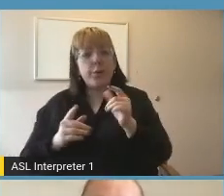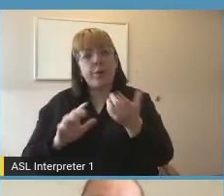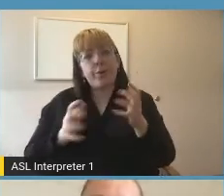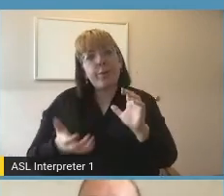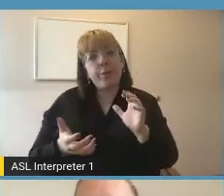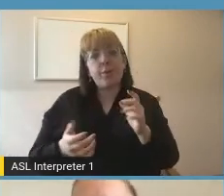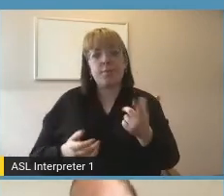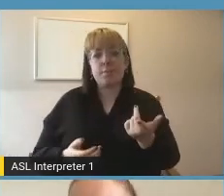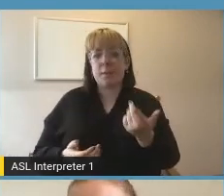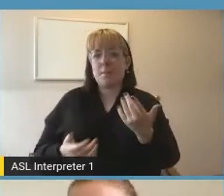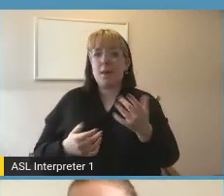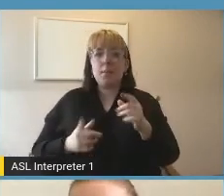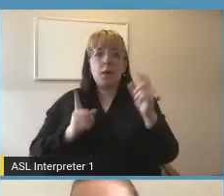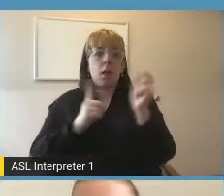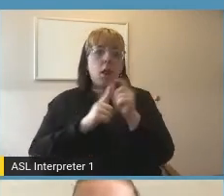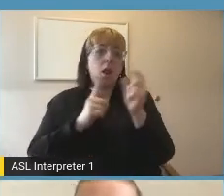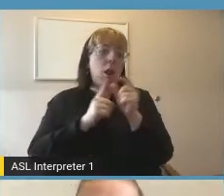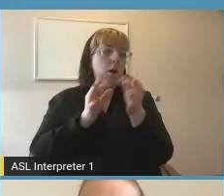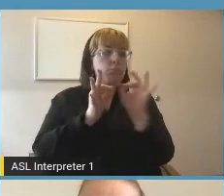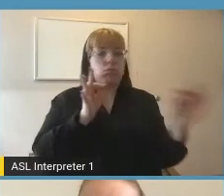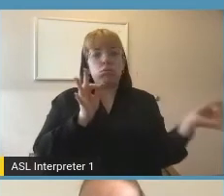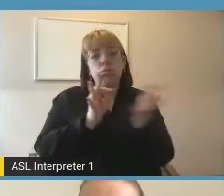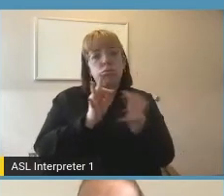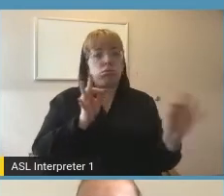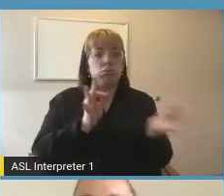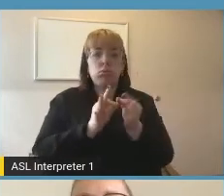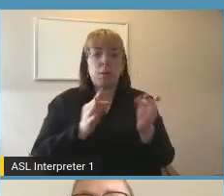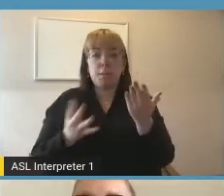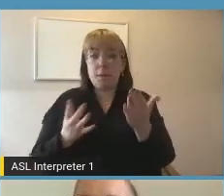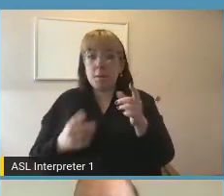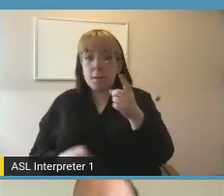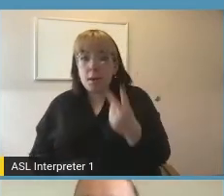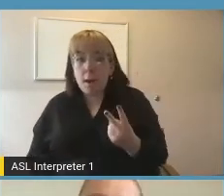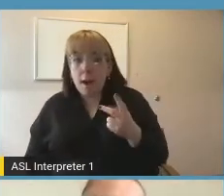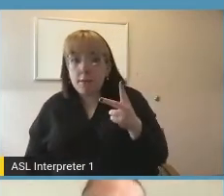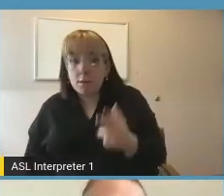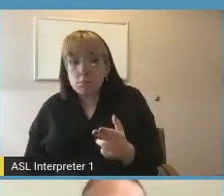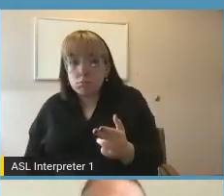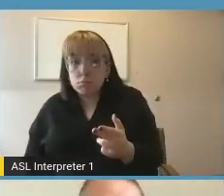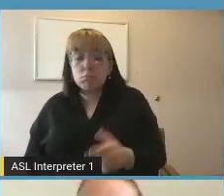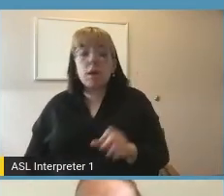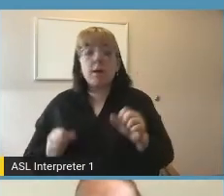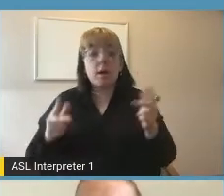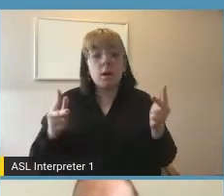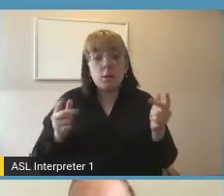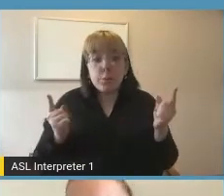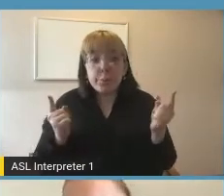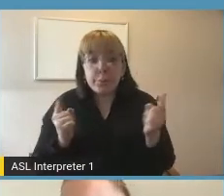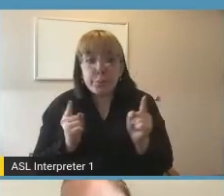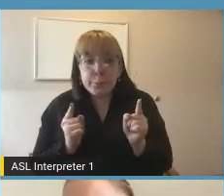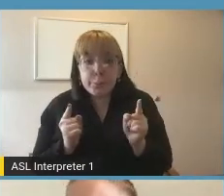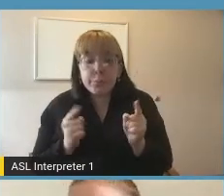Can this be said in less? Can I cut in half? Can I trim this down in any way? Can I introduce